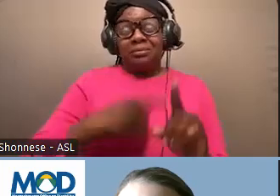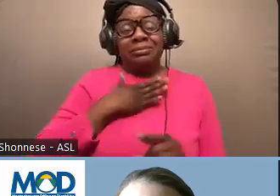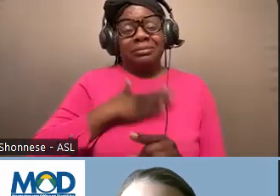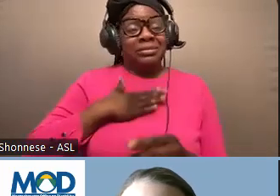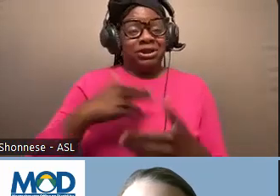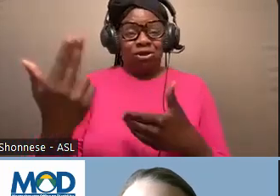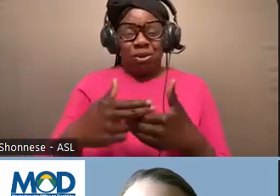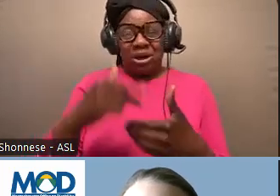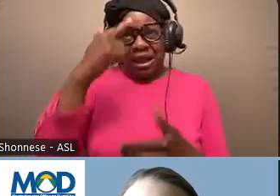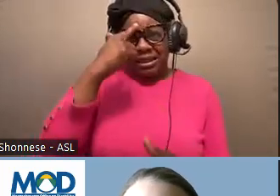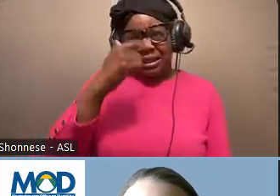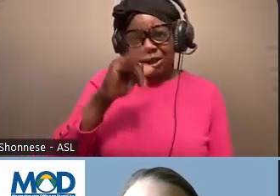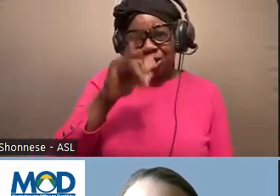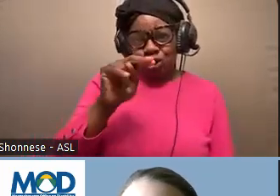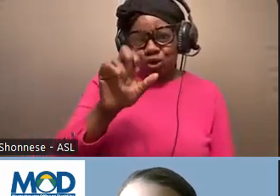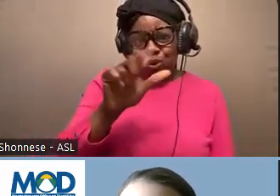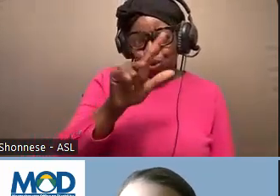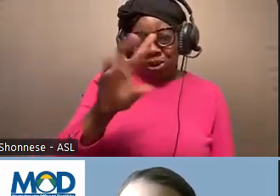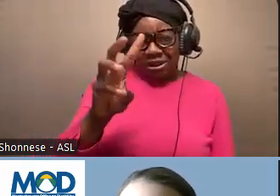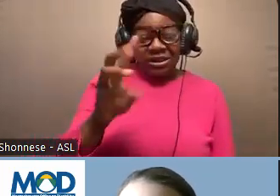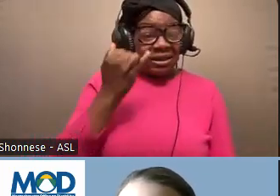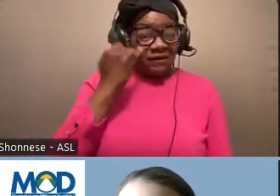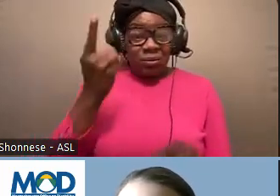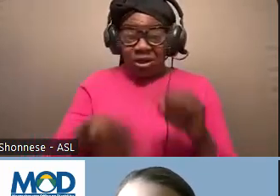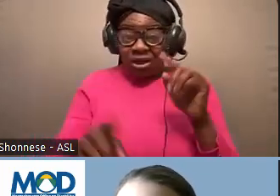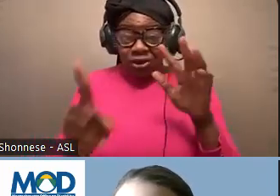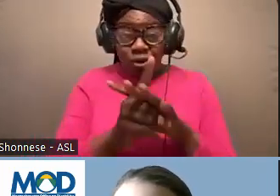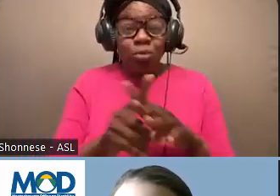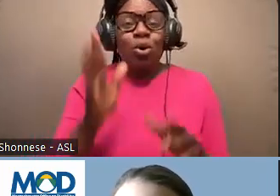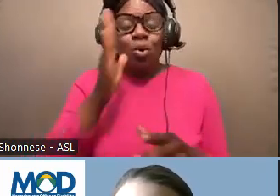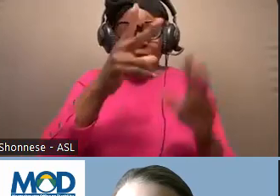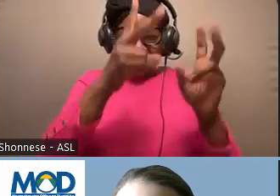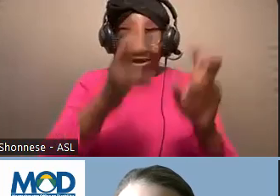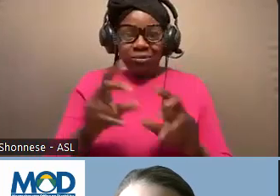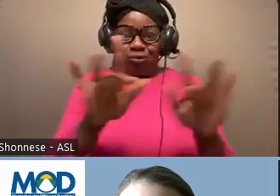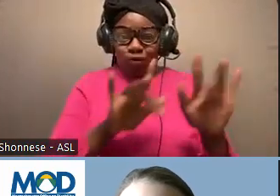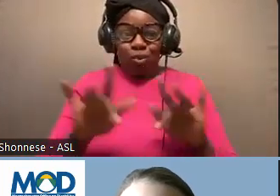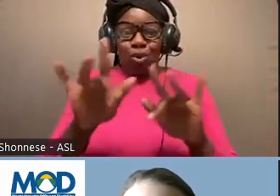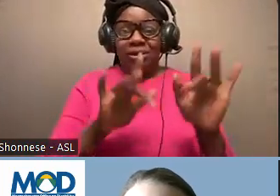26th. If you can't make it to that, it will be recorded. So never fear.